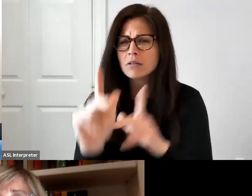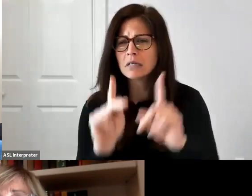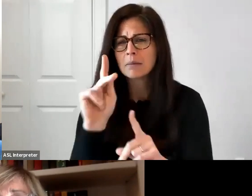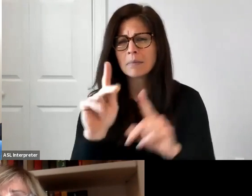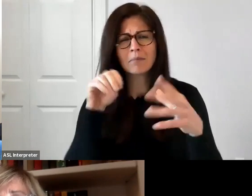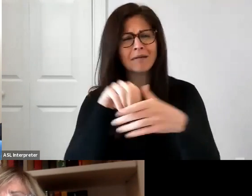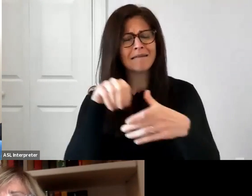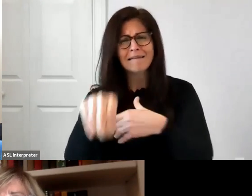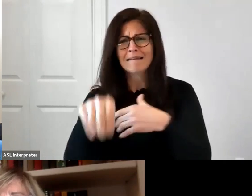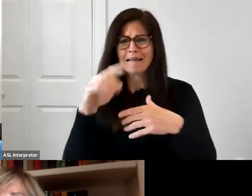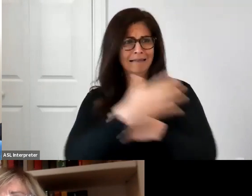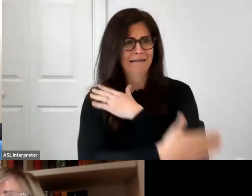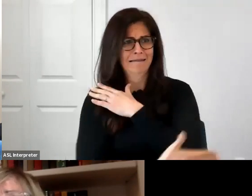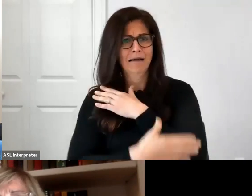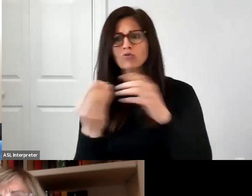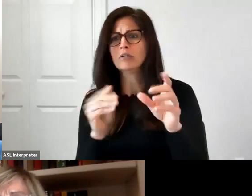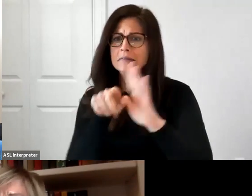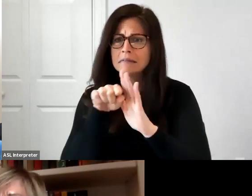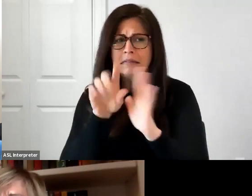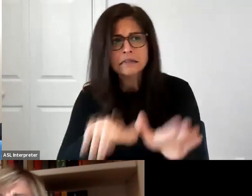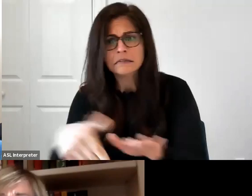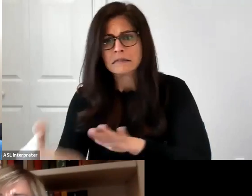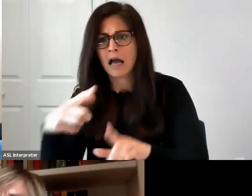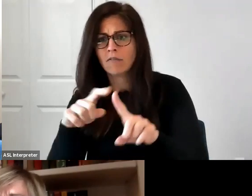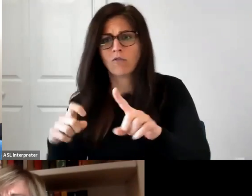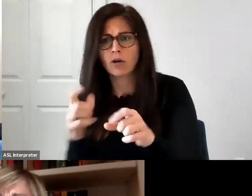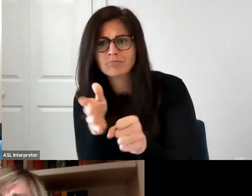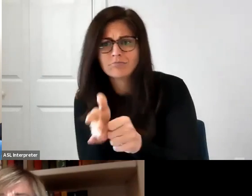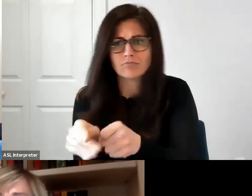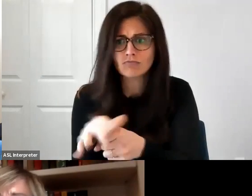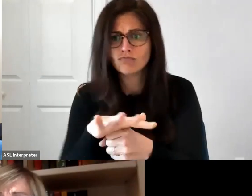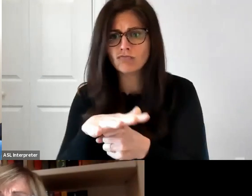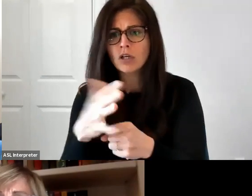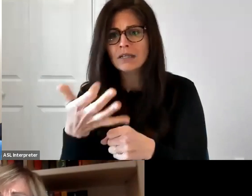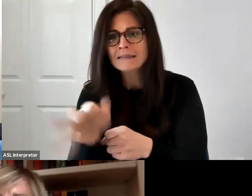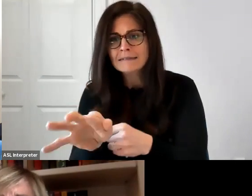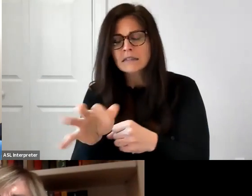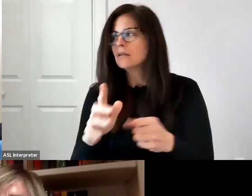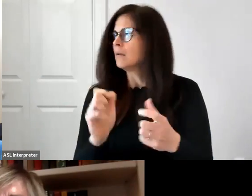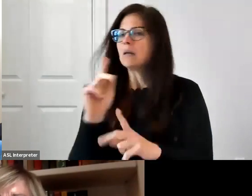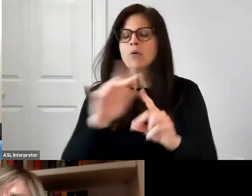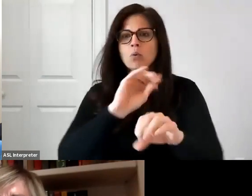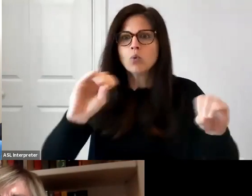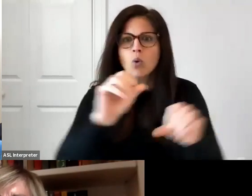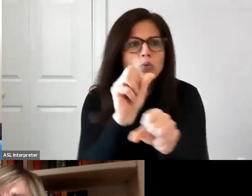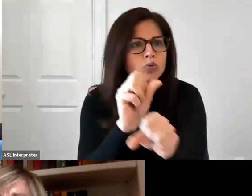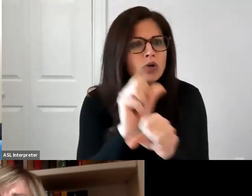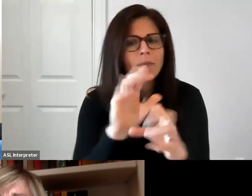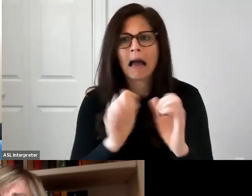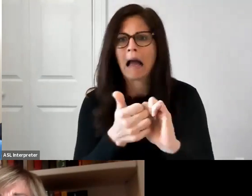the Coronavirus, with millions who have no job and no idea how they're gonna make ends meet.